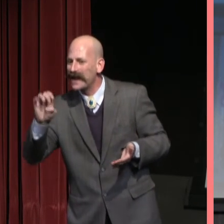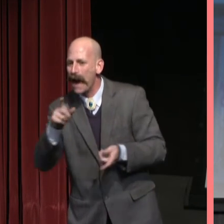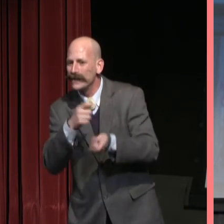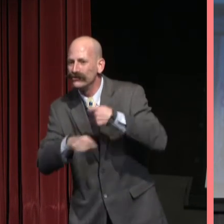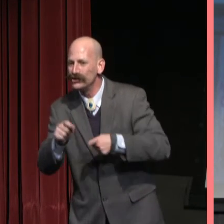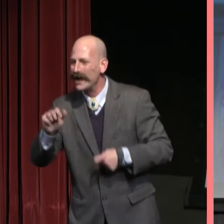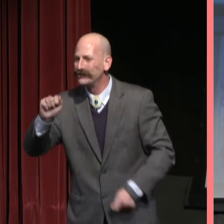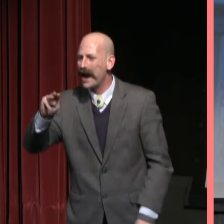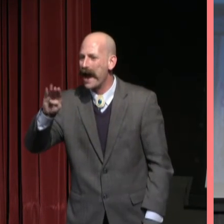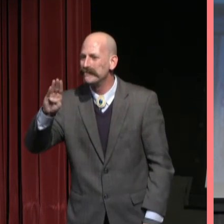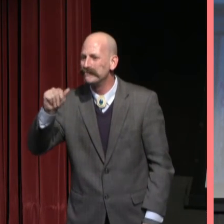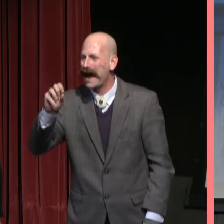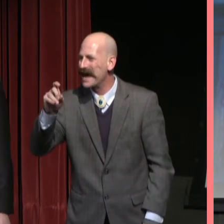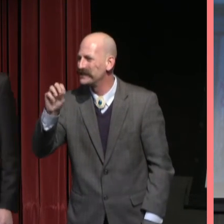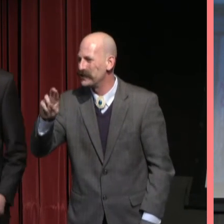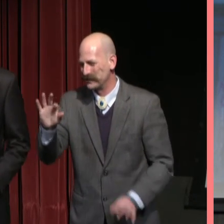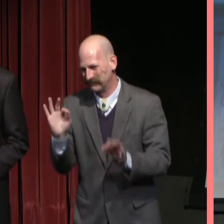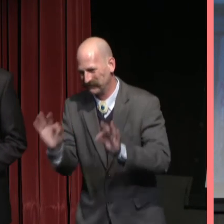Thank you very much.